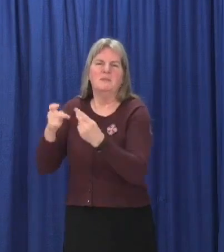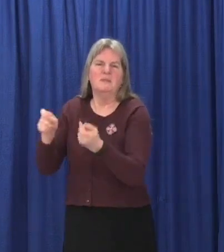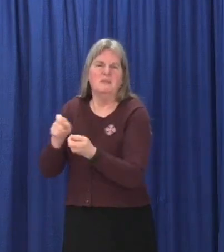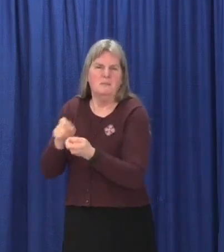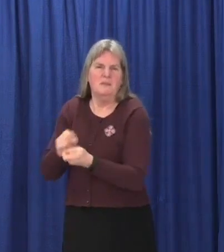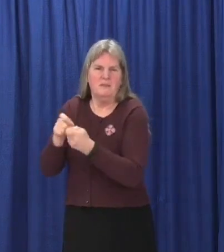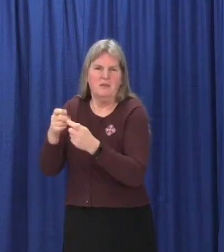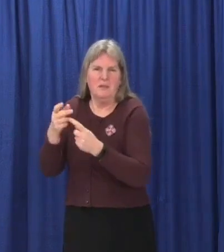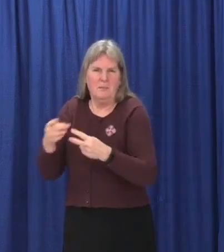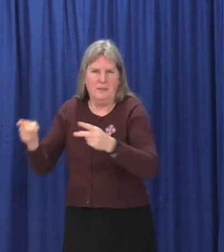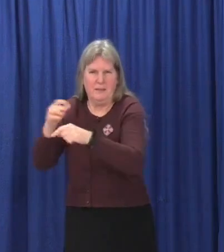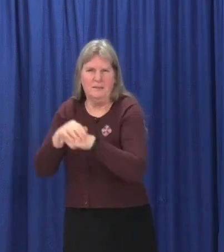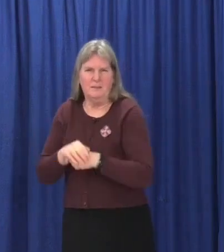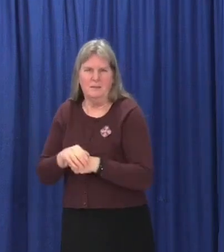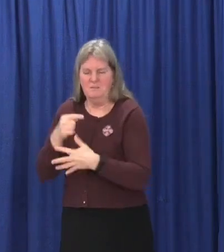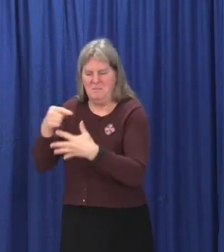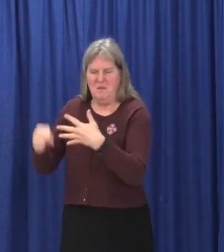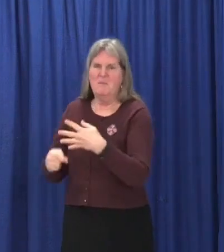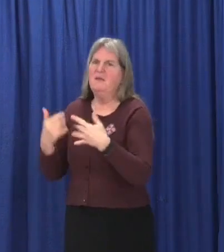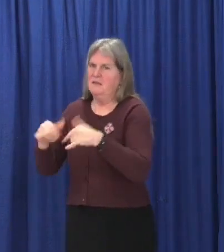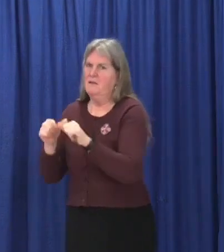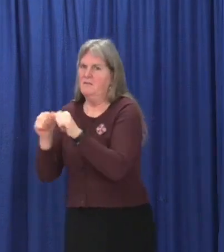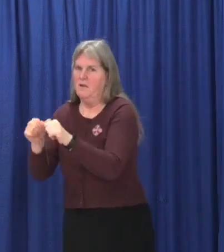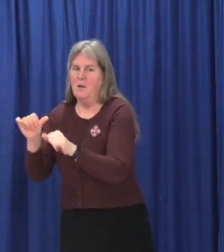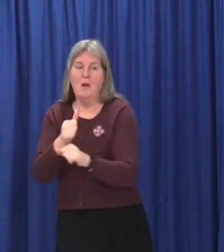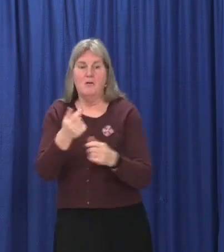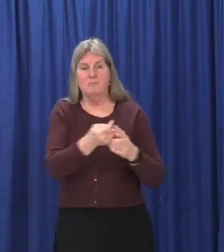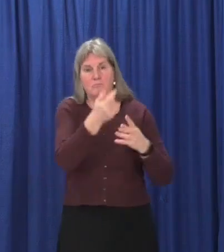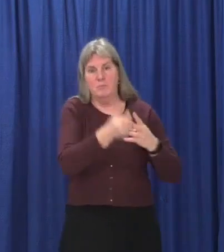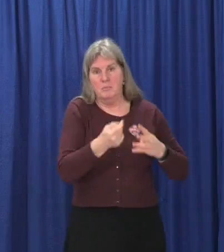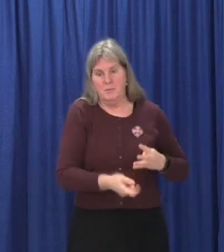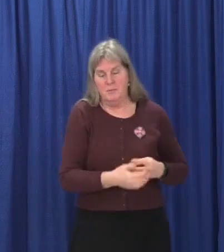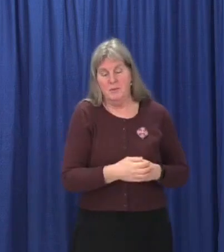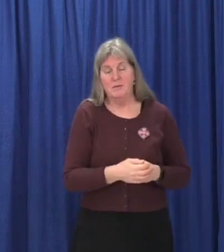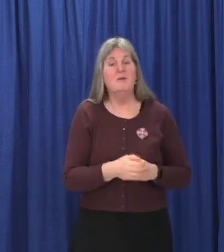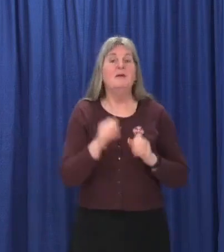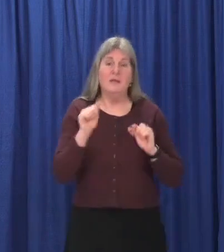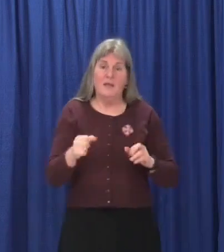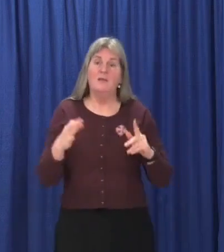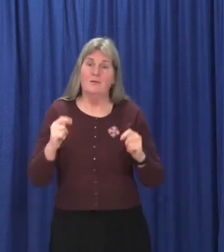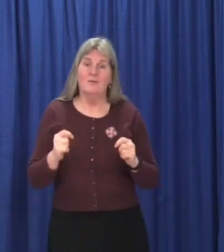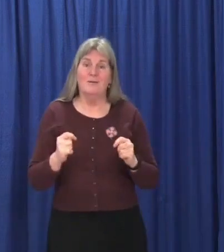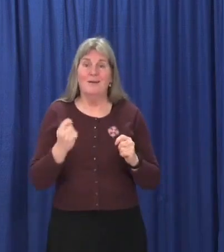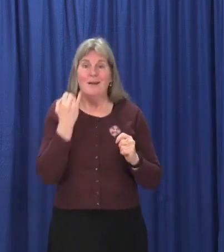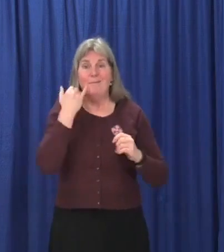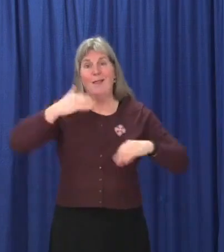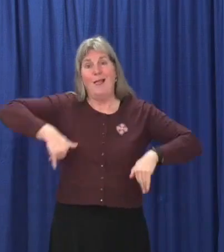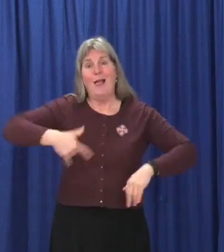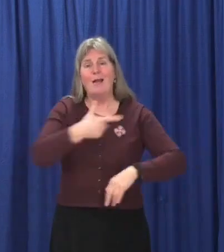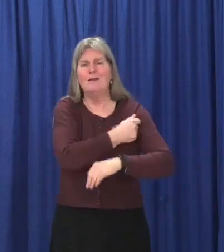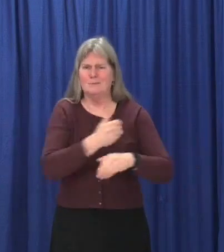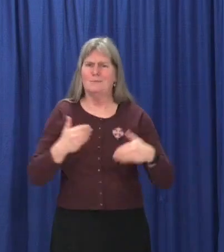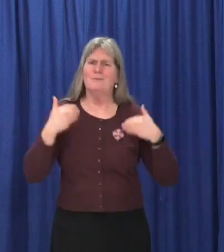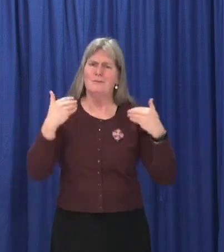We know that we can get there if we continue to do our part. Get vaccinated if you haven't already, including your booster shot,